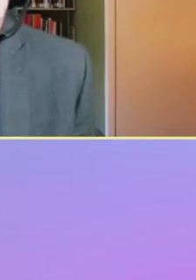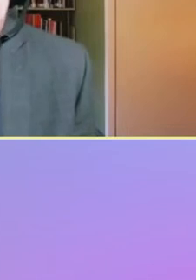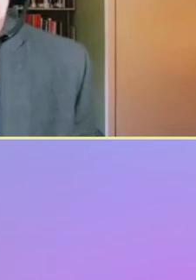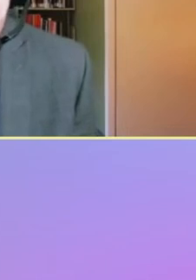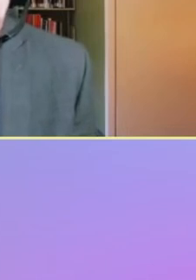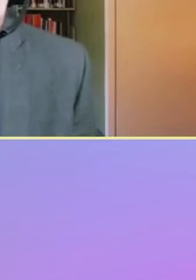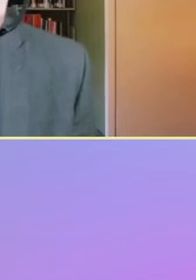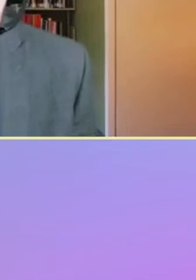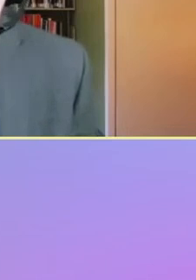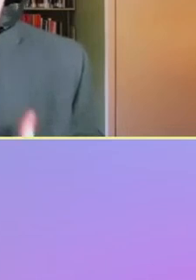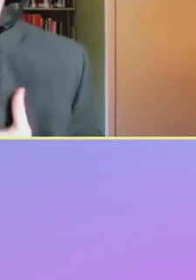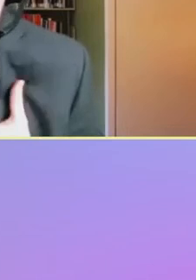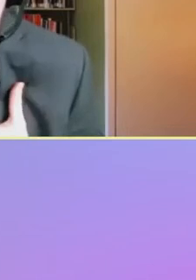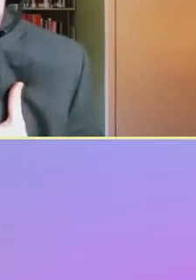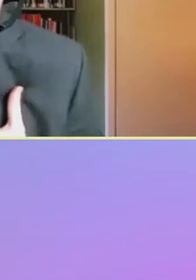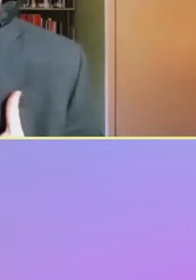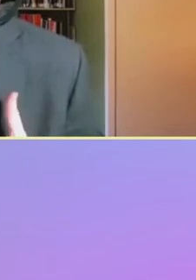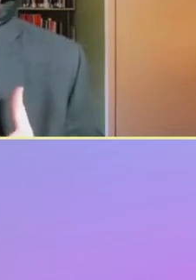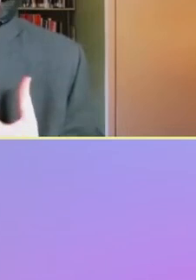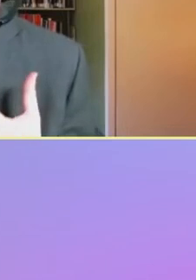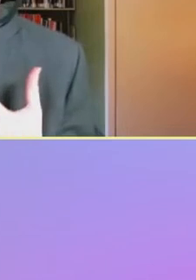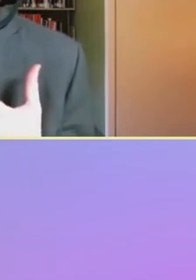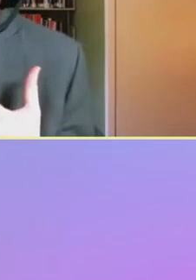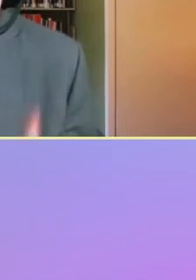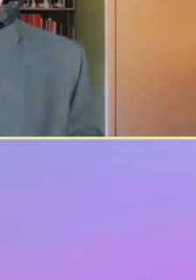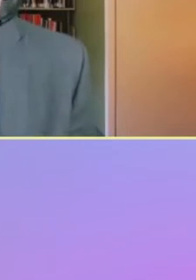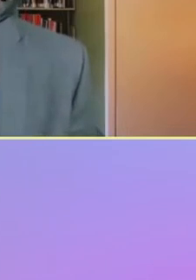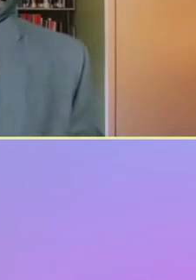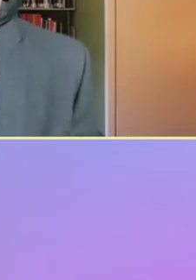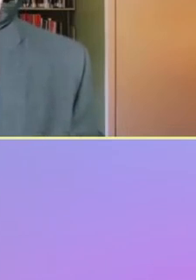that how you can do some transition? Or was it other